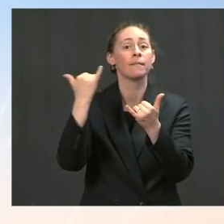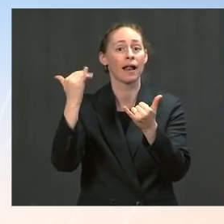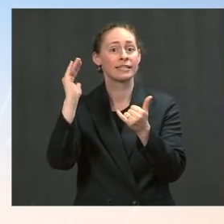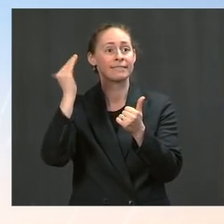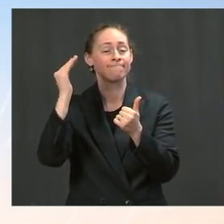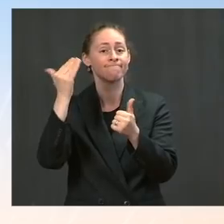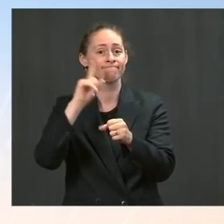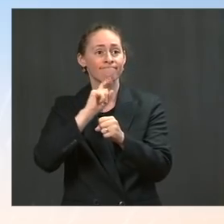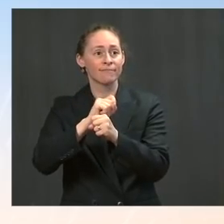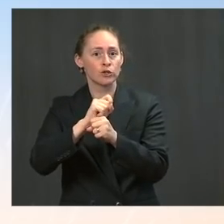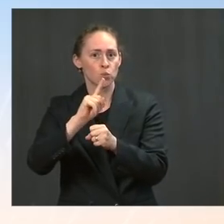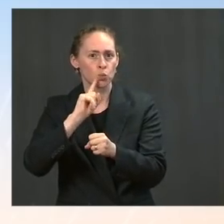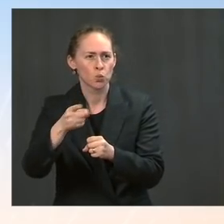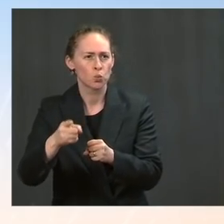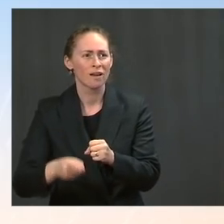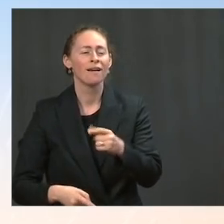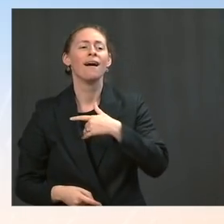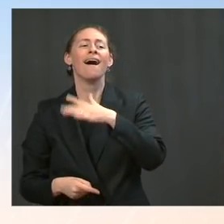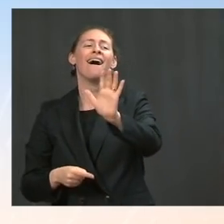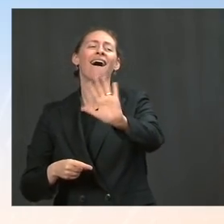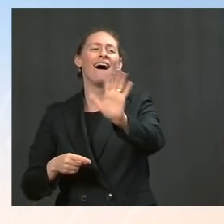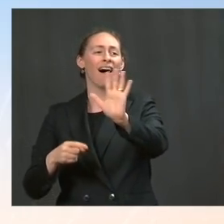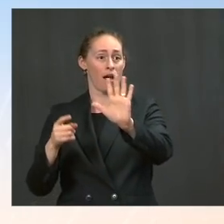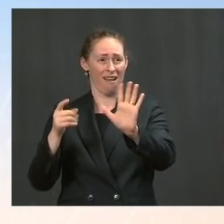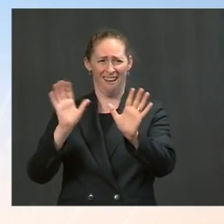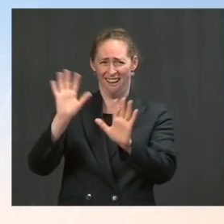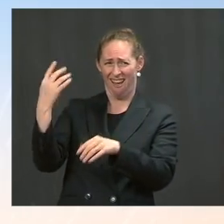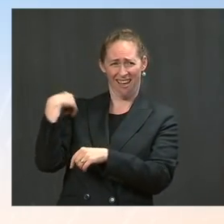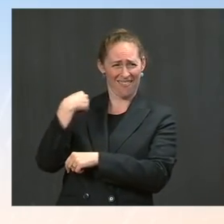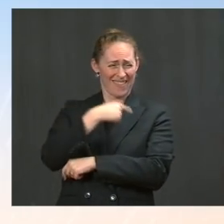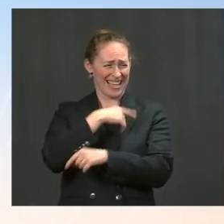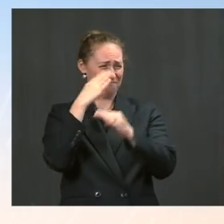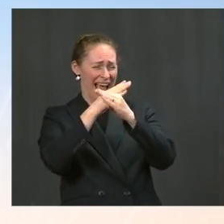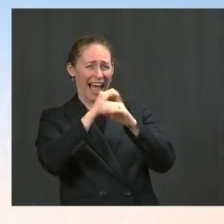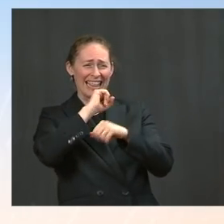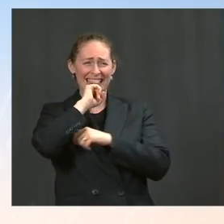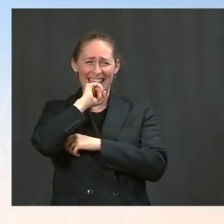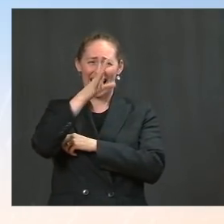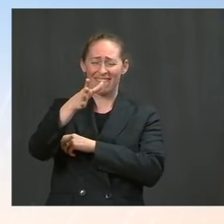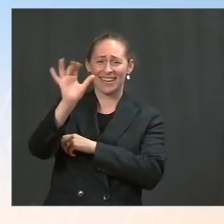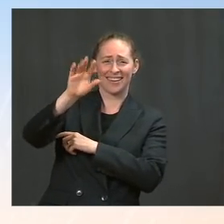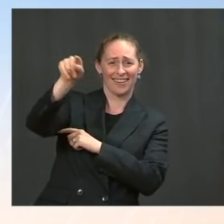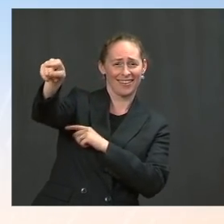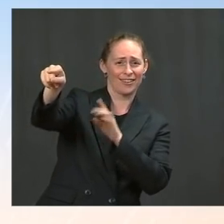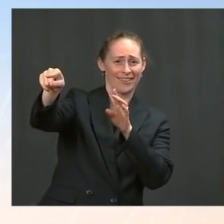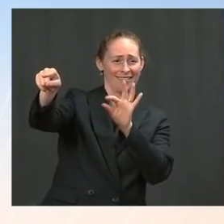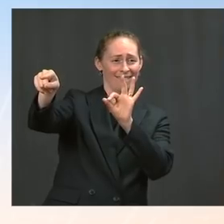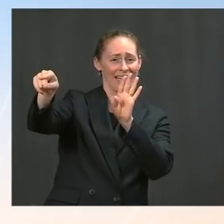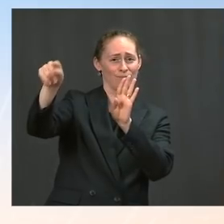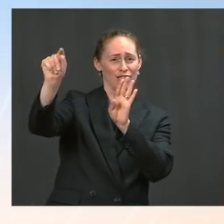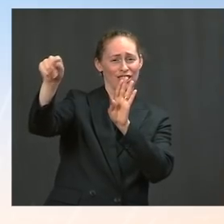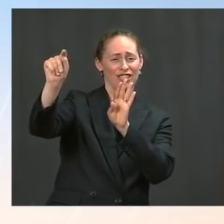Ms. Psaki: We don't take anything down. We don't block anything. Facebook and any private-sector company makes decisions